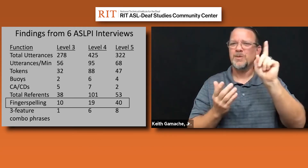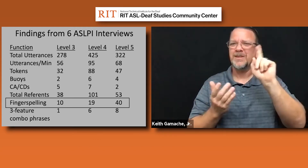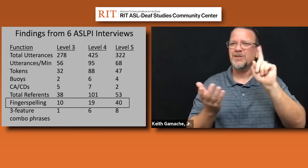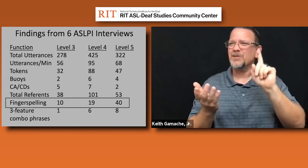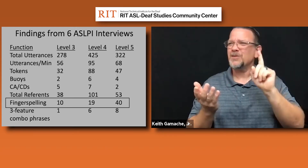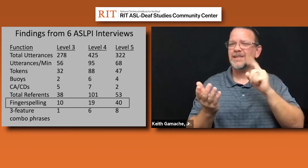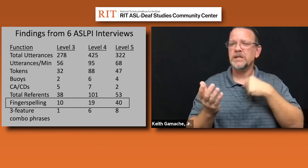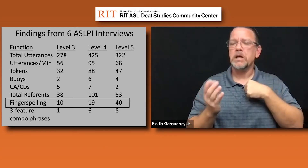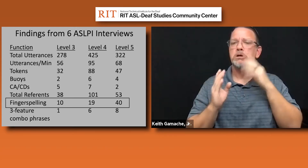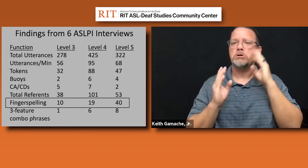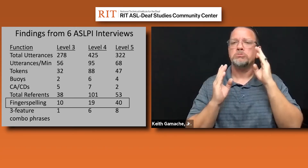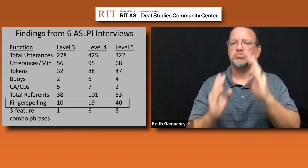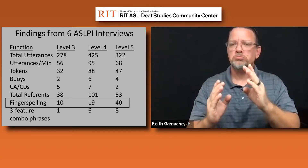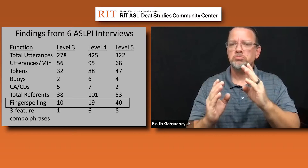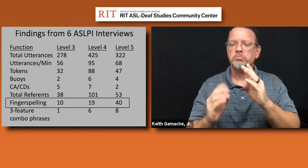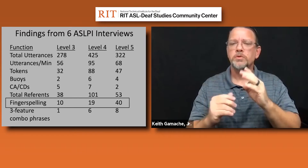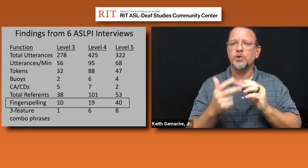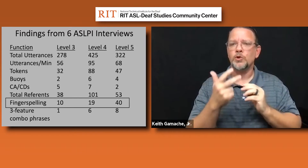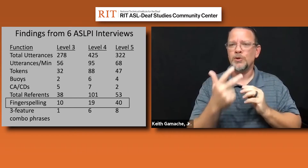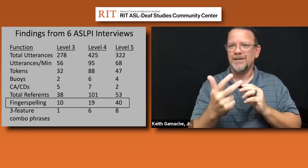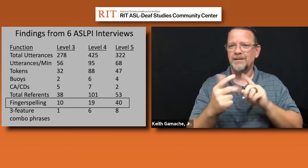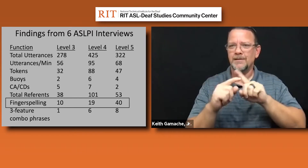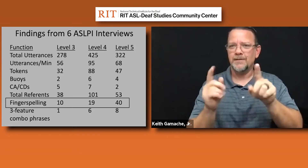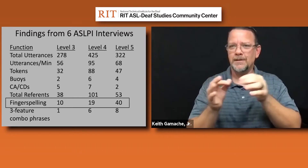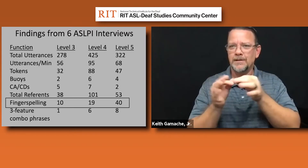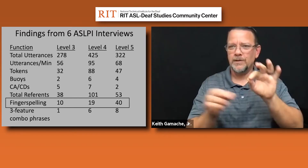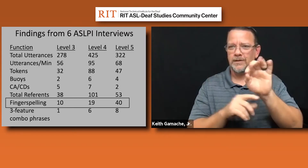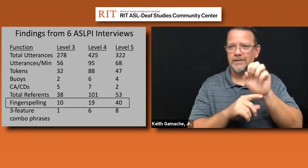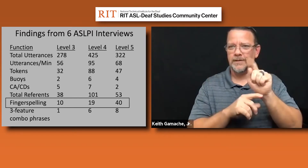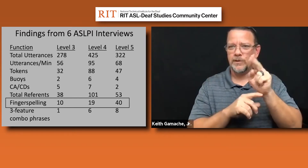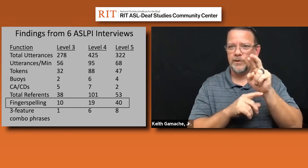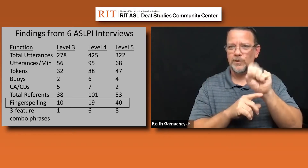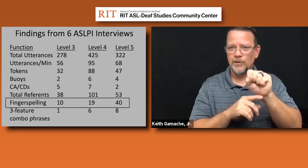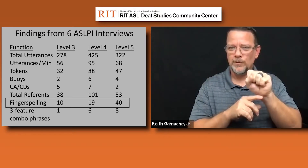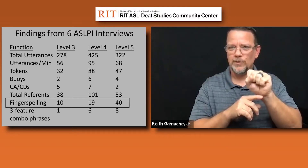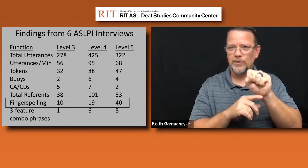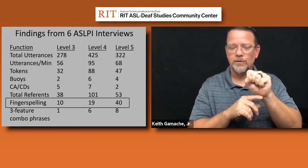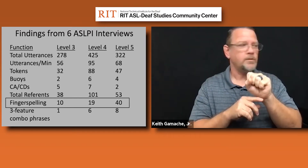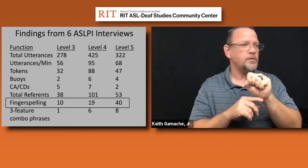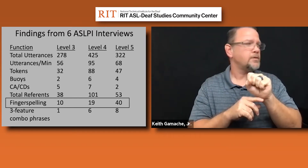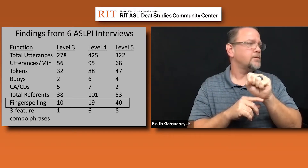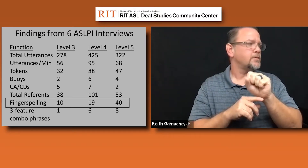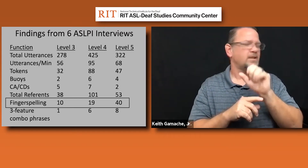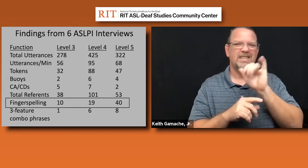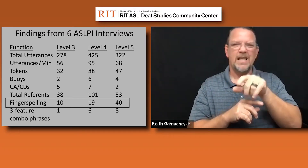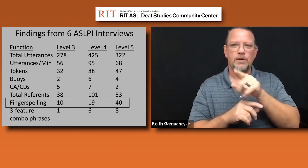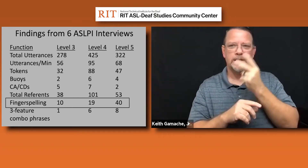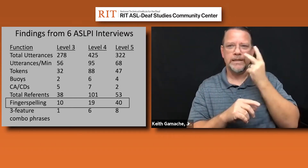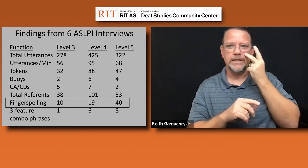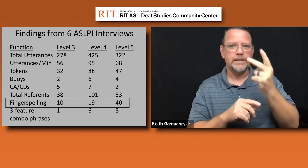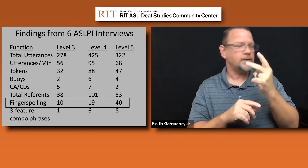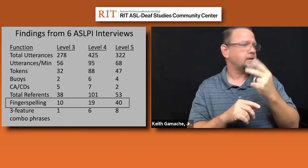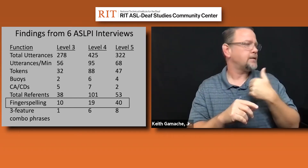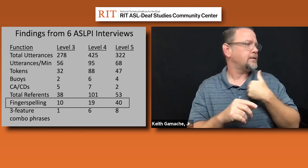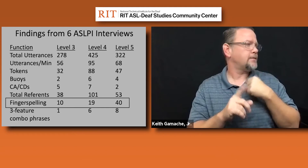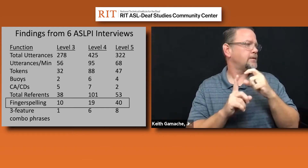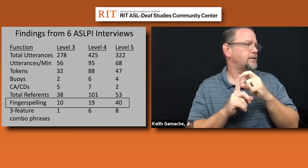so I broke it down into 3 language features, and you can see on this slide, there are some terms here.